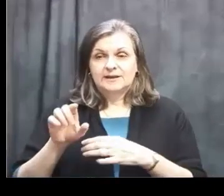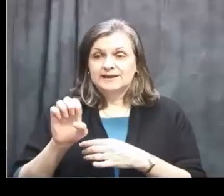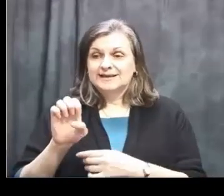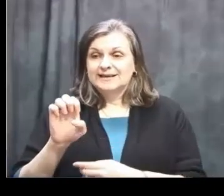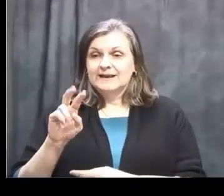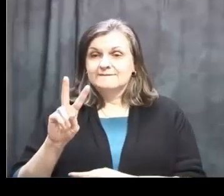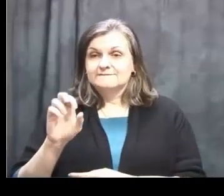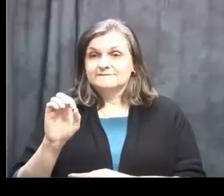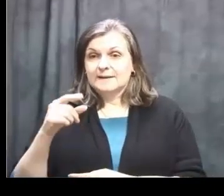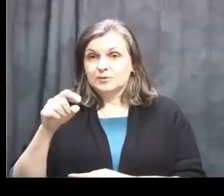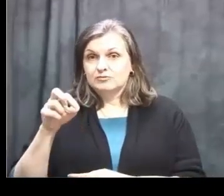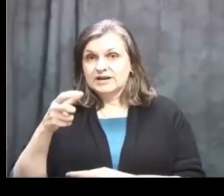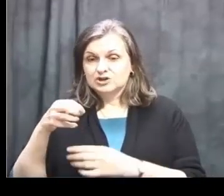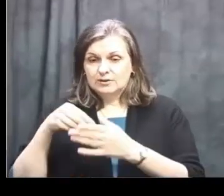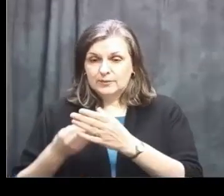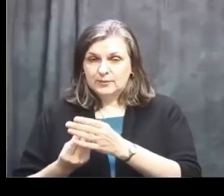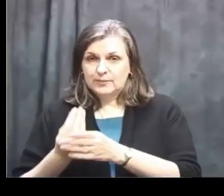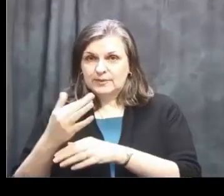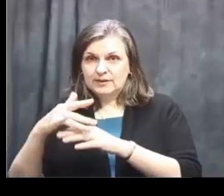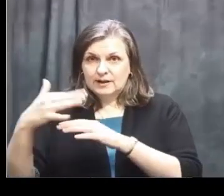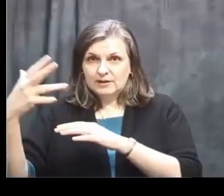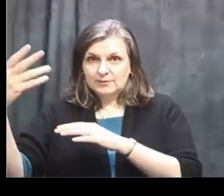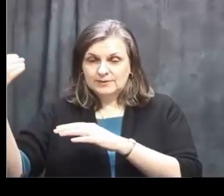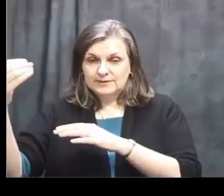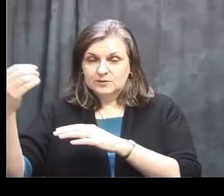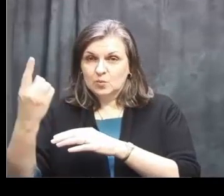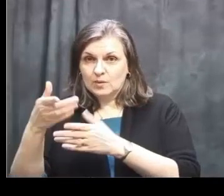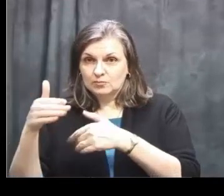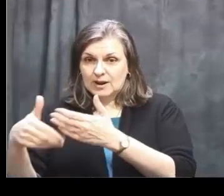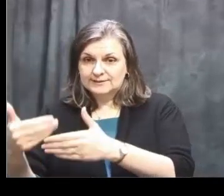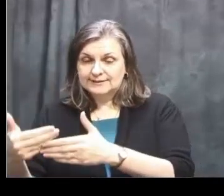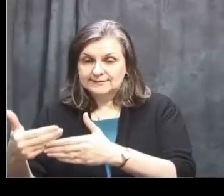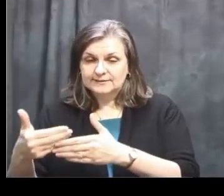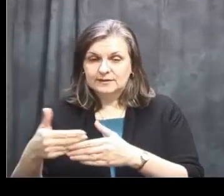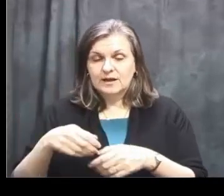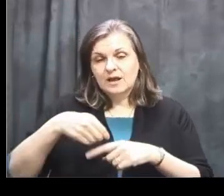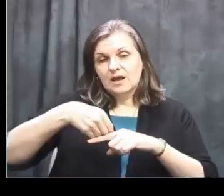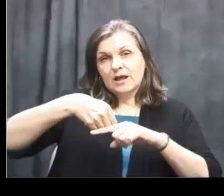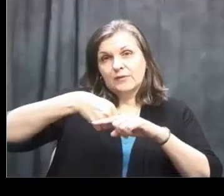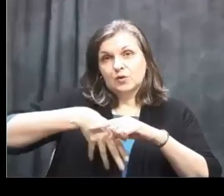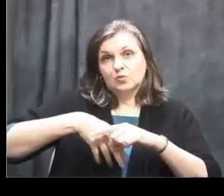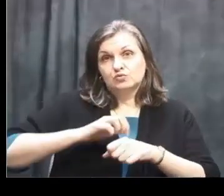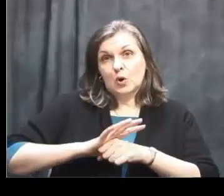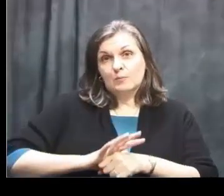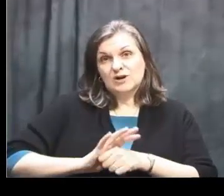this evaporation is gonna be one of them this transpiration process -- the root pressure will help